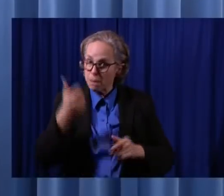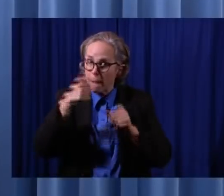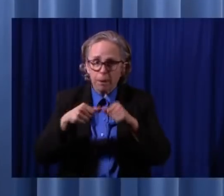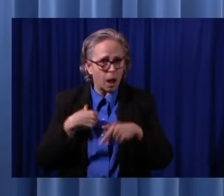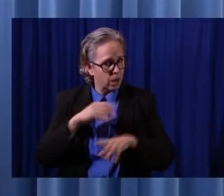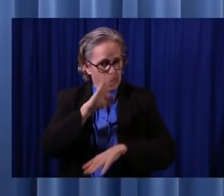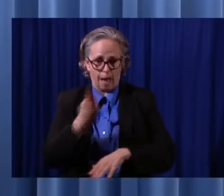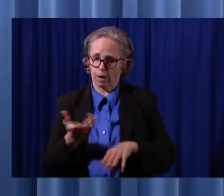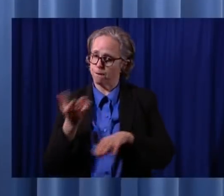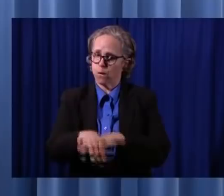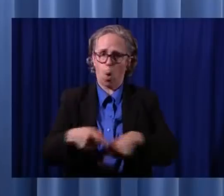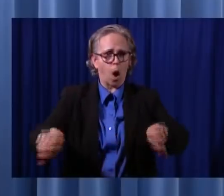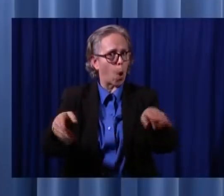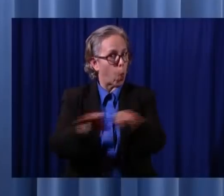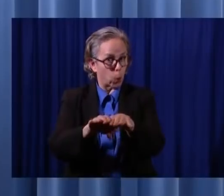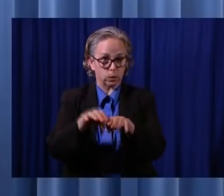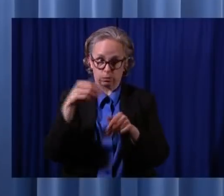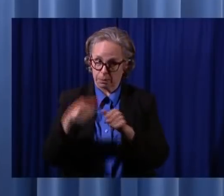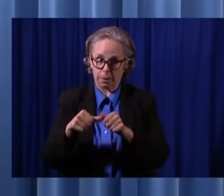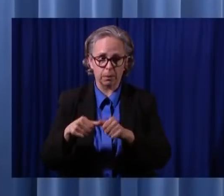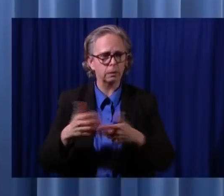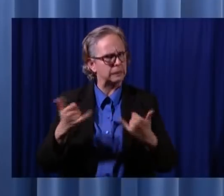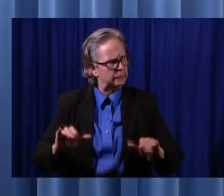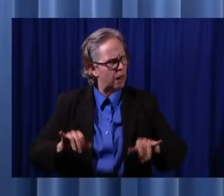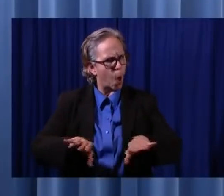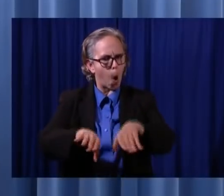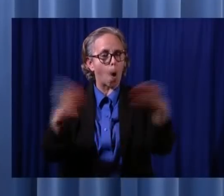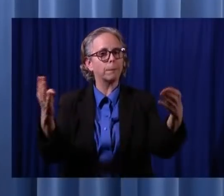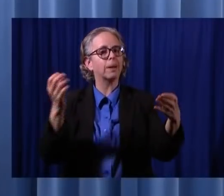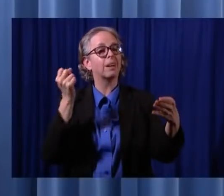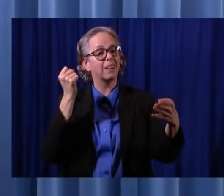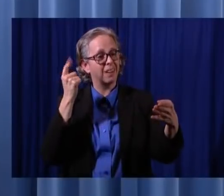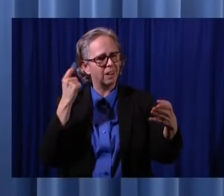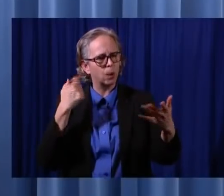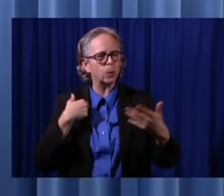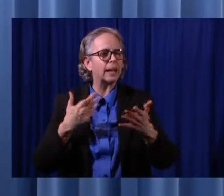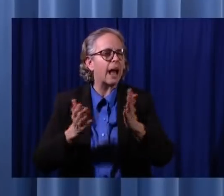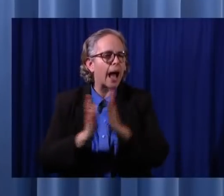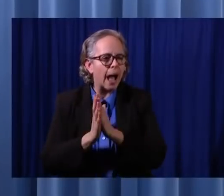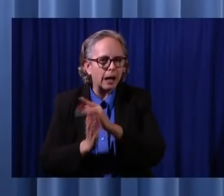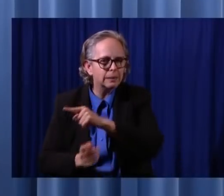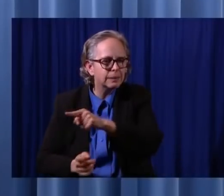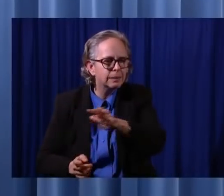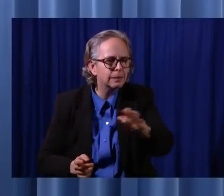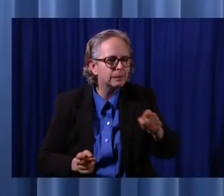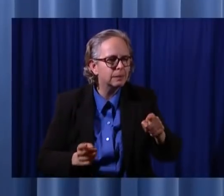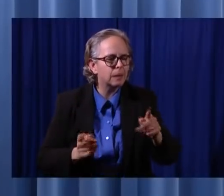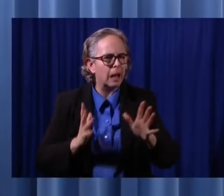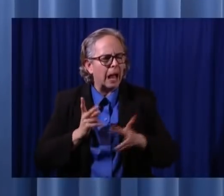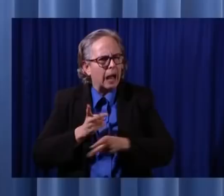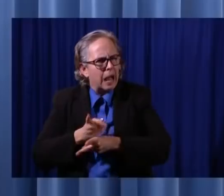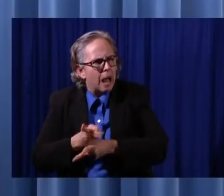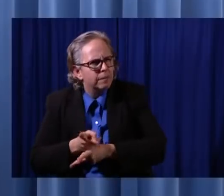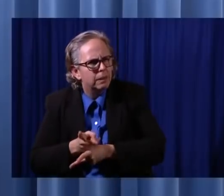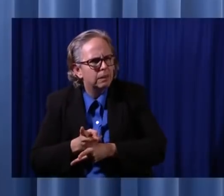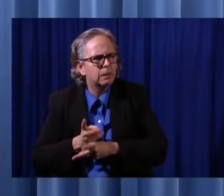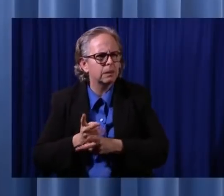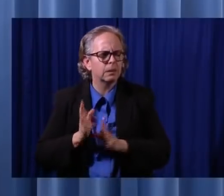WILL TALK FOR A MOMENT AGAIN ABOUT HOUSES OF WORSHIP AND THROUGHOUT THIS VIRUS, HOUSES